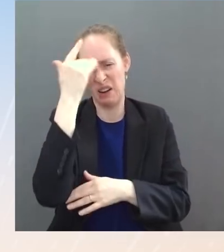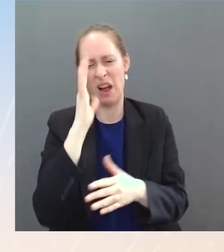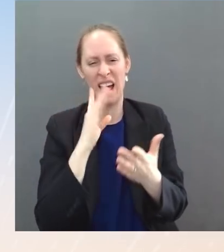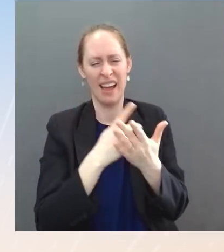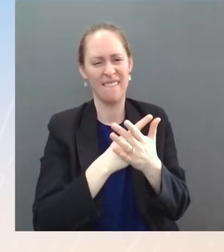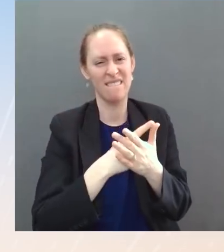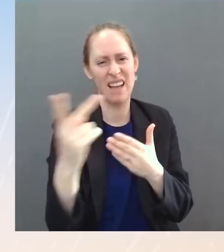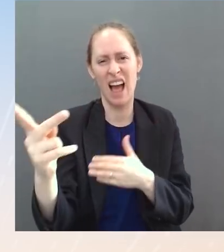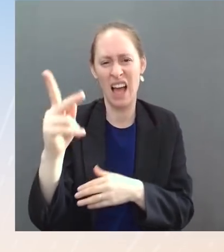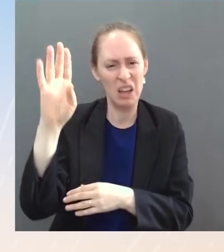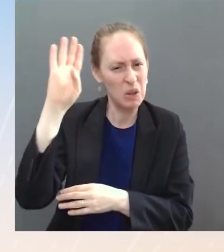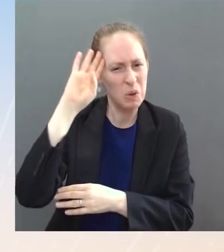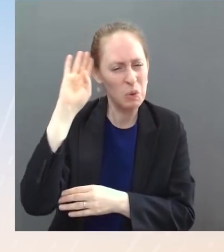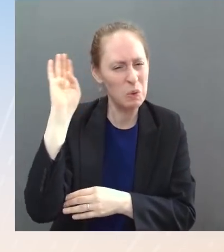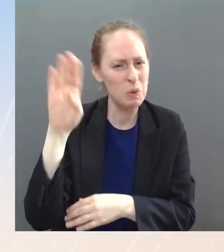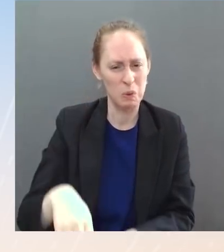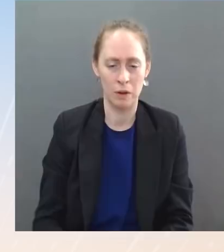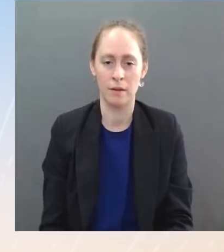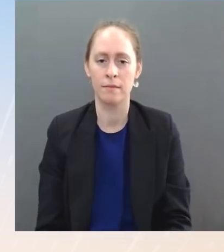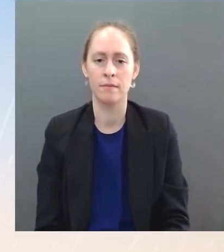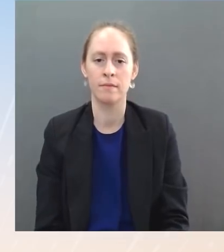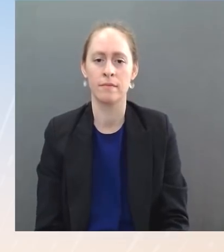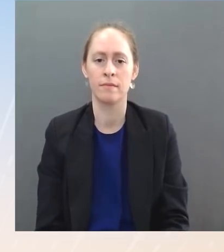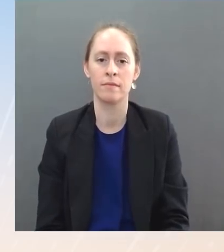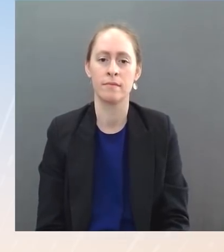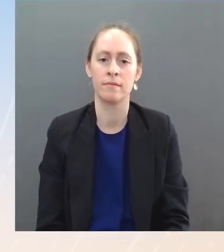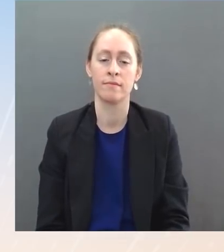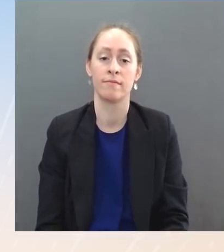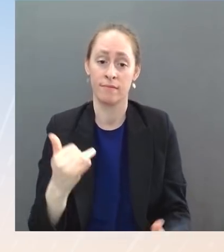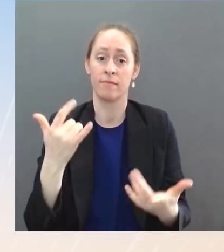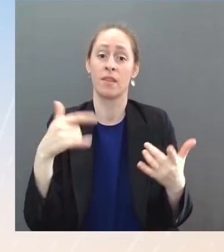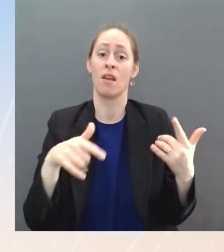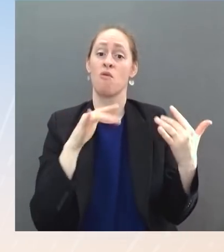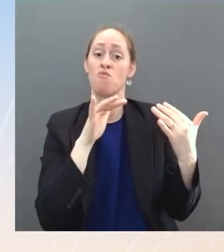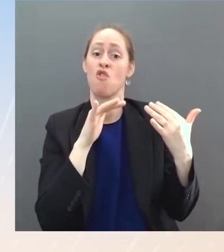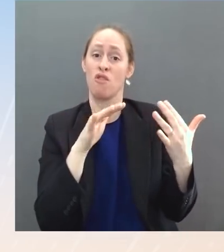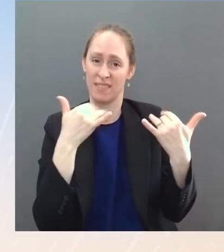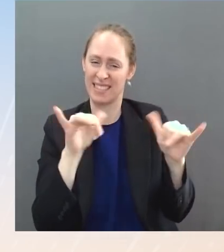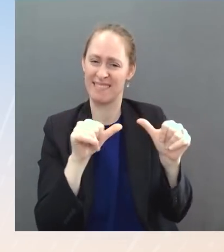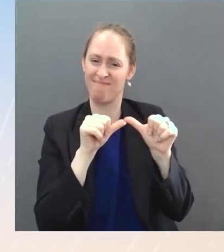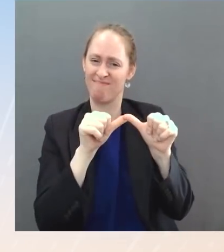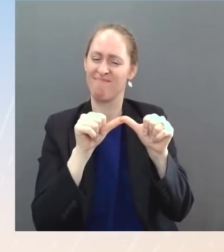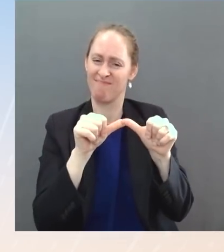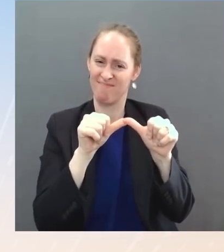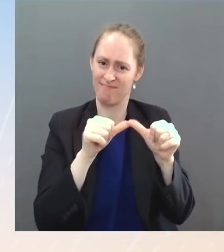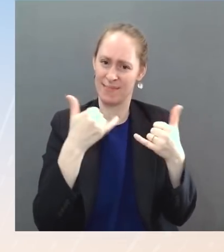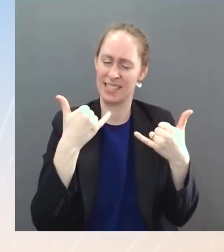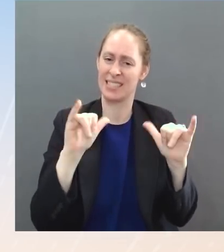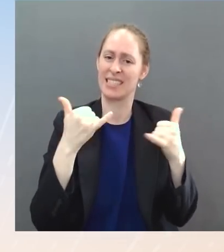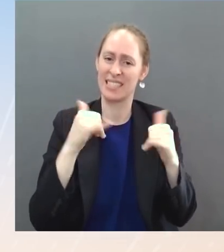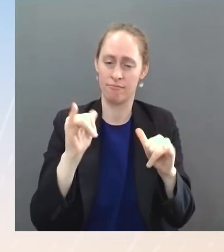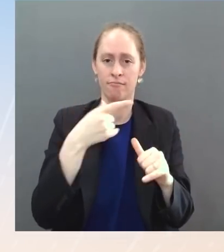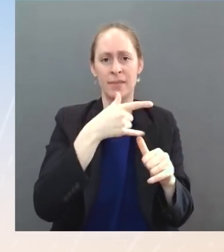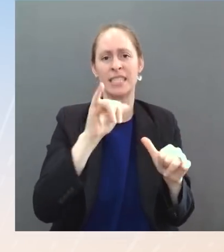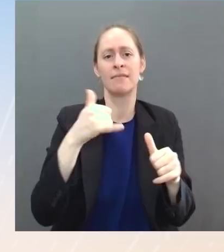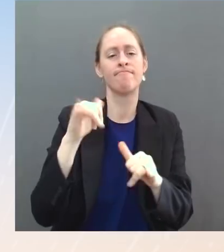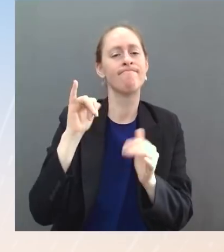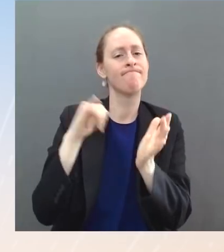First, Russia will continue to use its military to try to conquer and occupy sovereign Ukrainian territory.